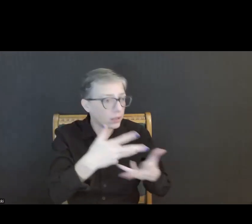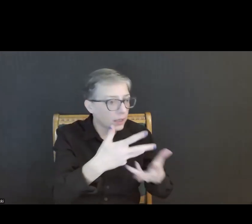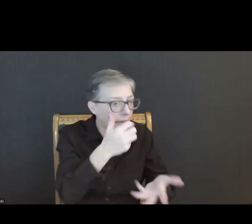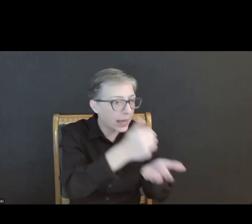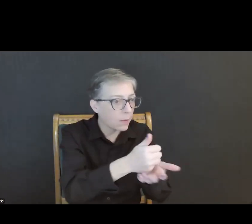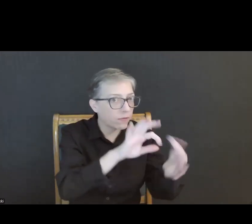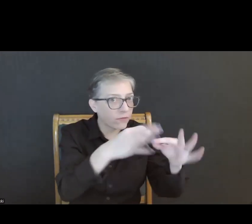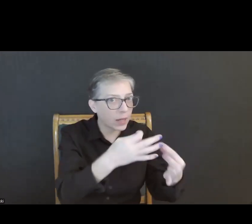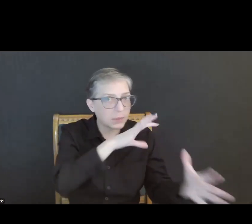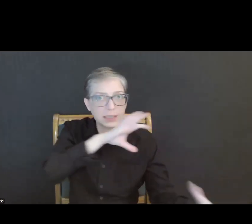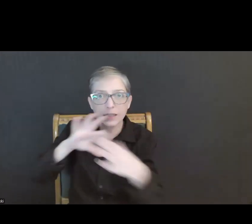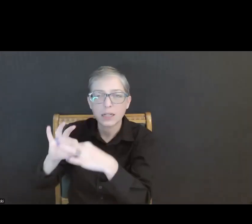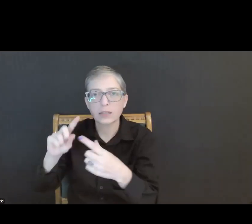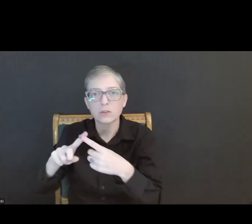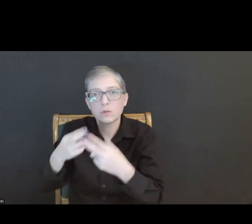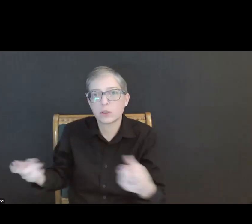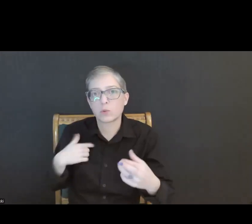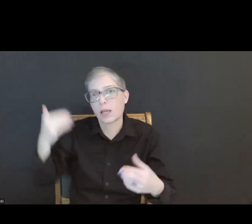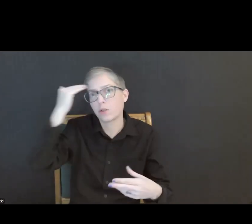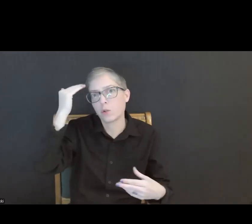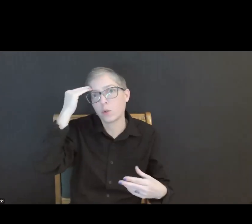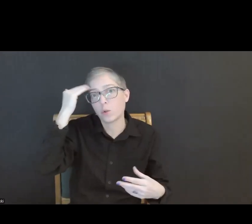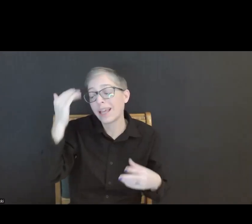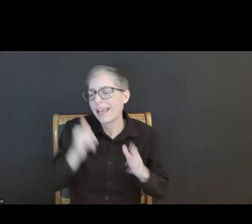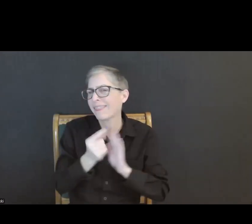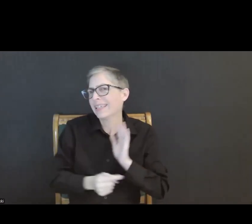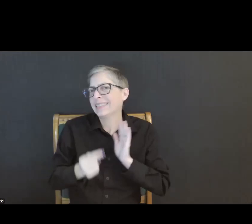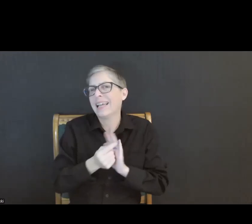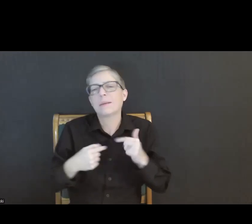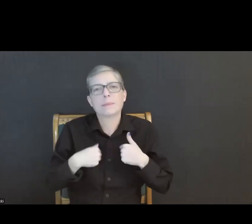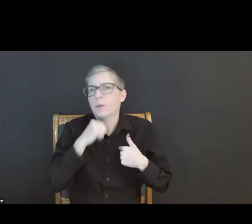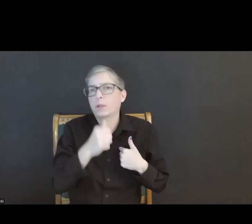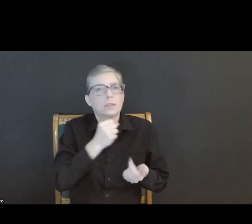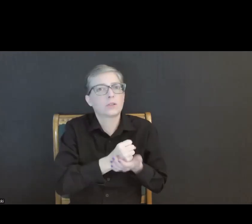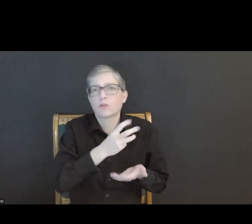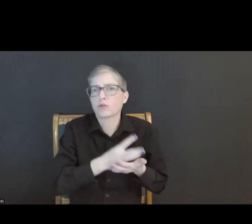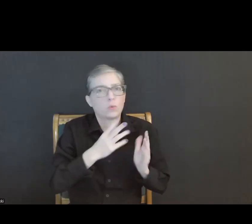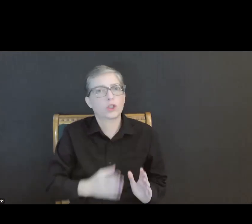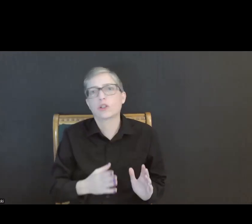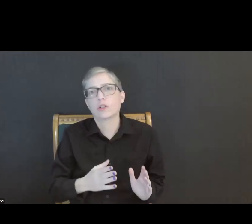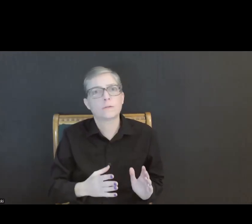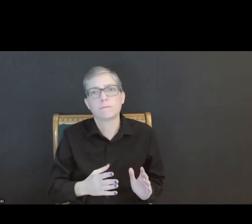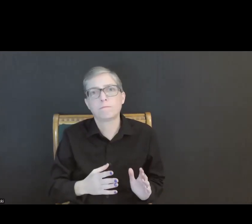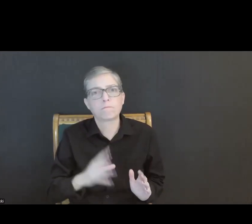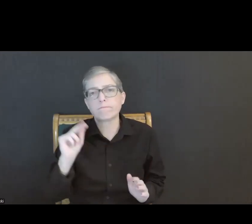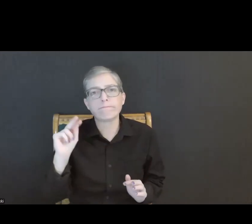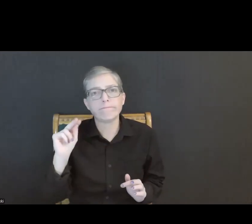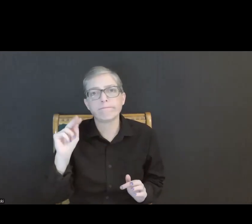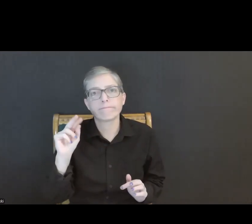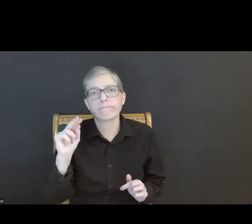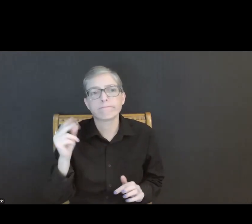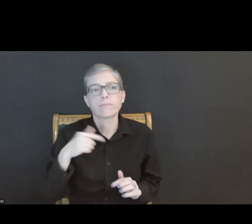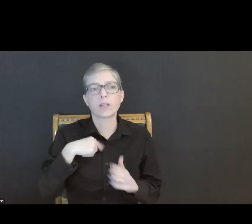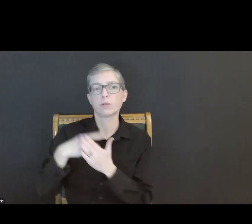um and I wasn't a social worker at the time my I was program development develop uh developer for